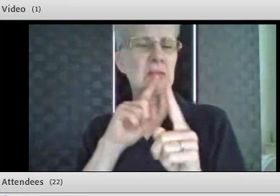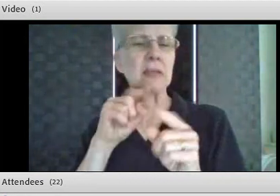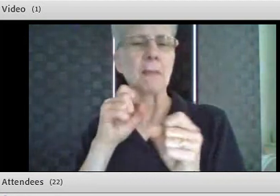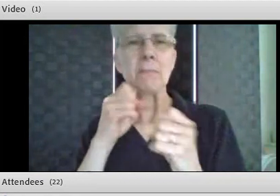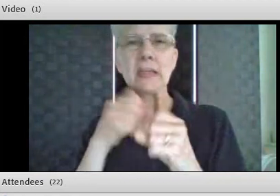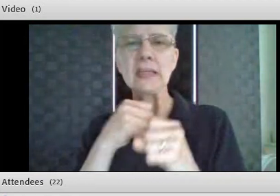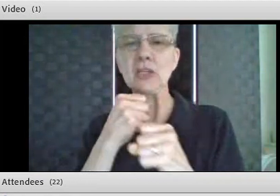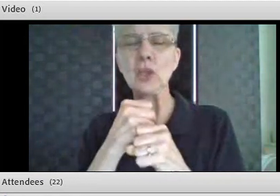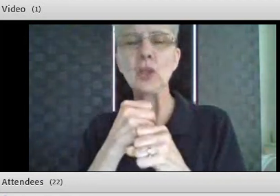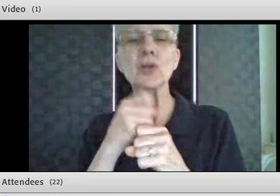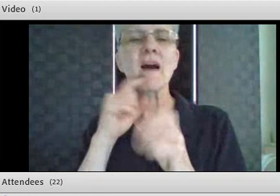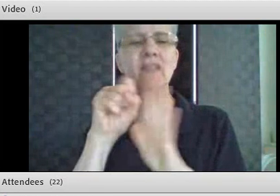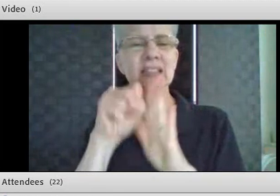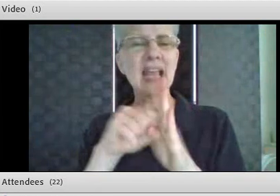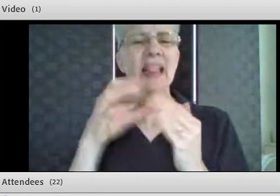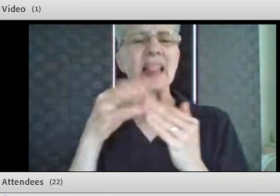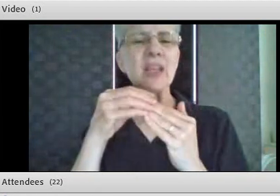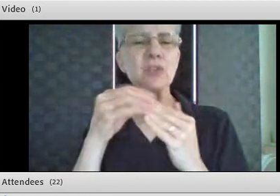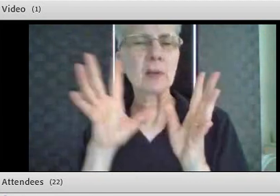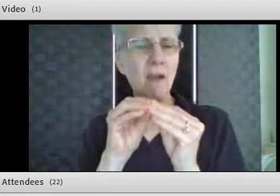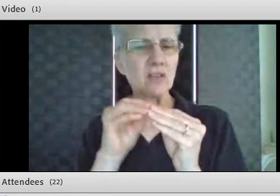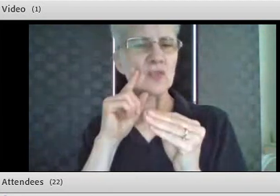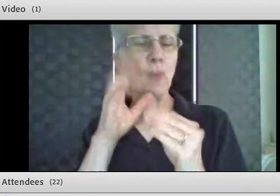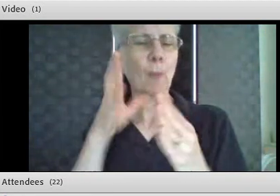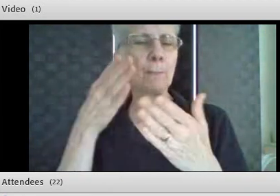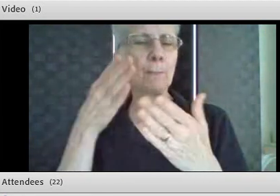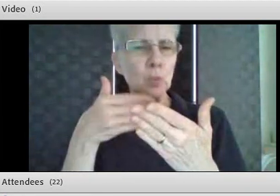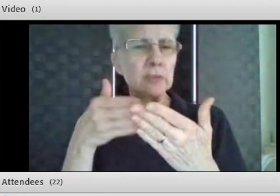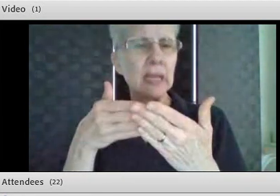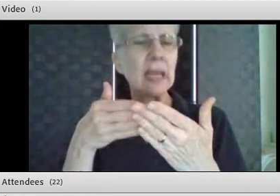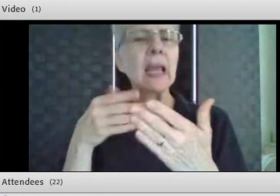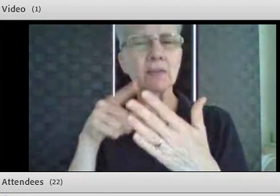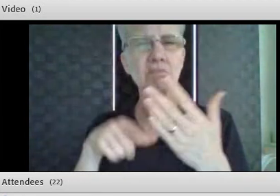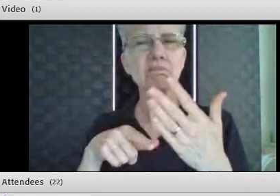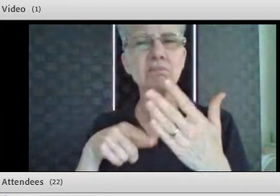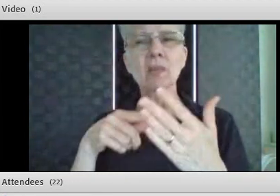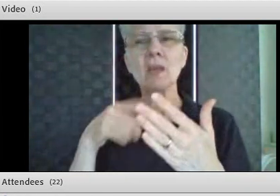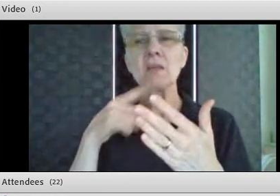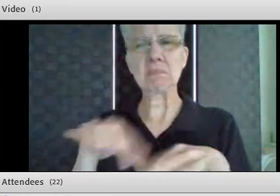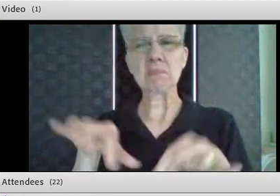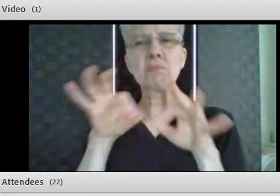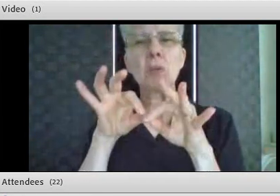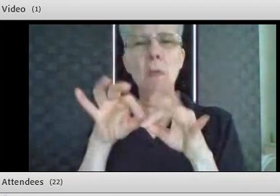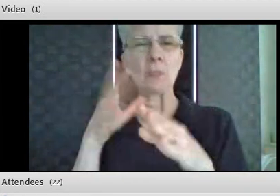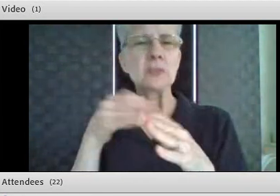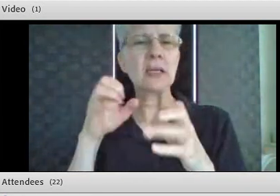worth of state leadership conferences for music and kind of the who's who of music education here